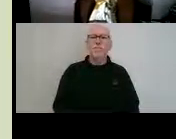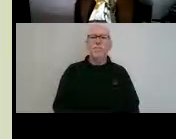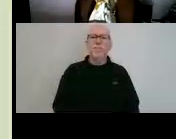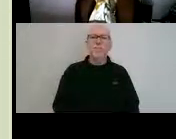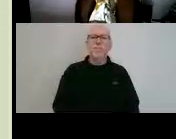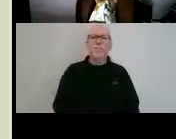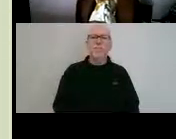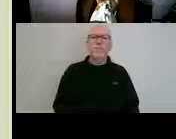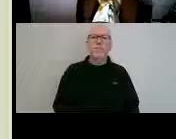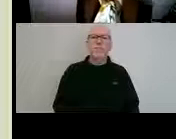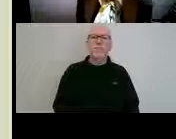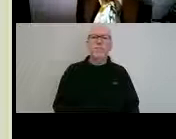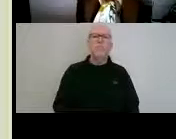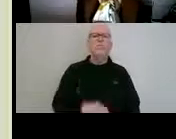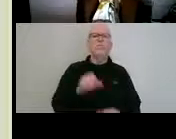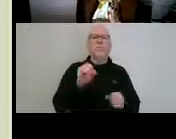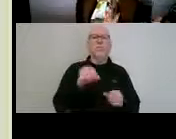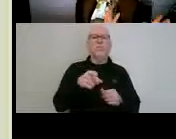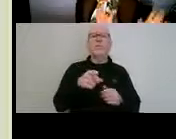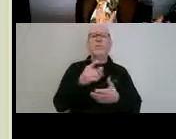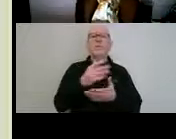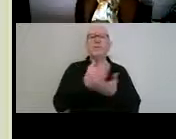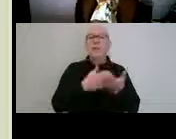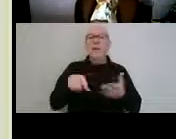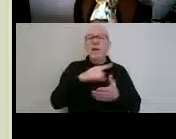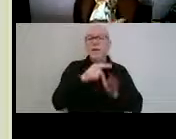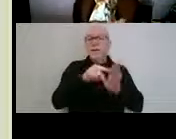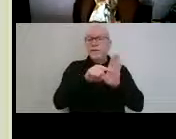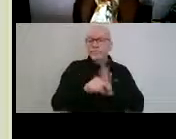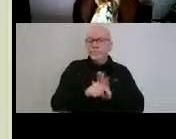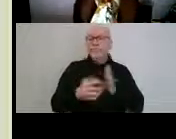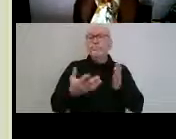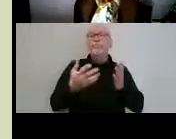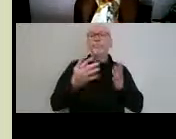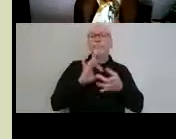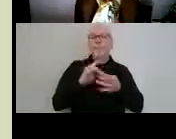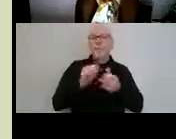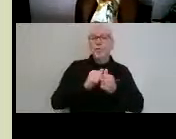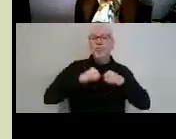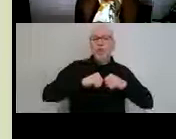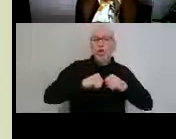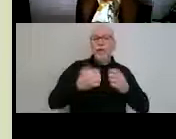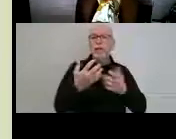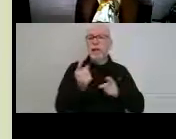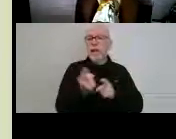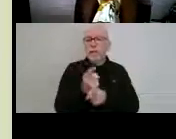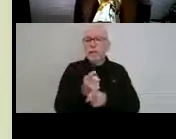So in addition to some of those drawbacks in terms of security and accuracy and nuance,